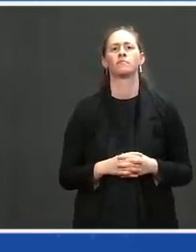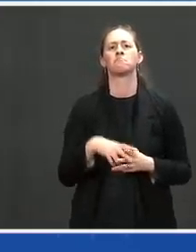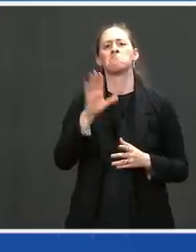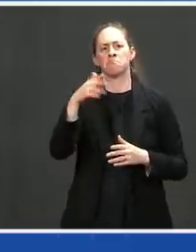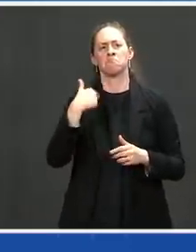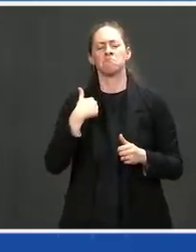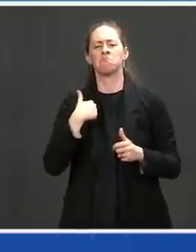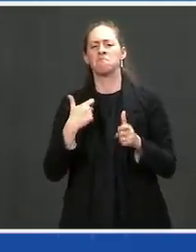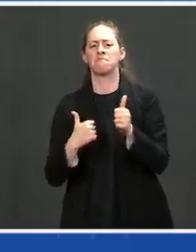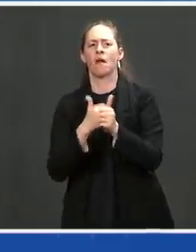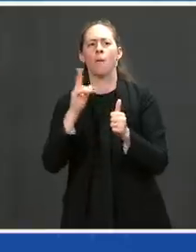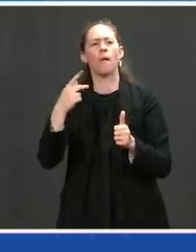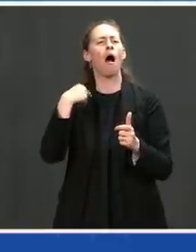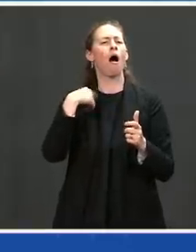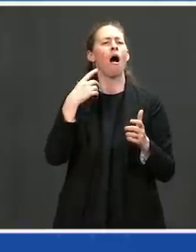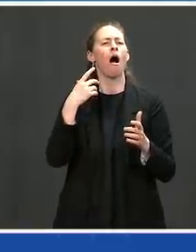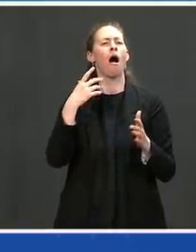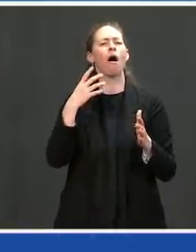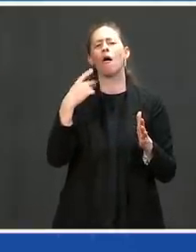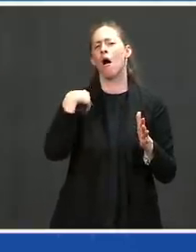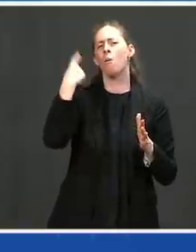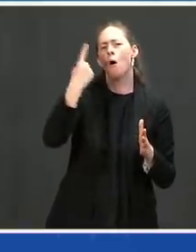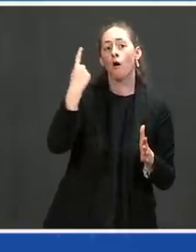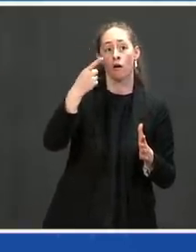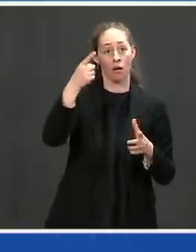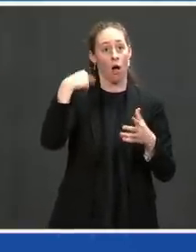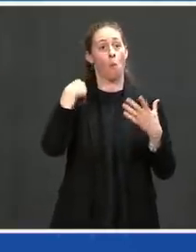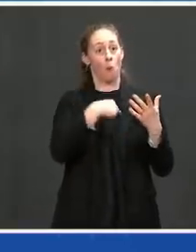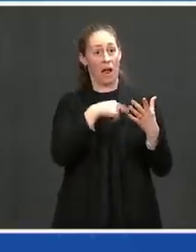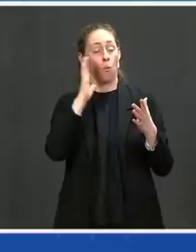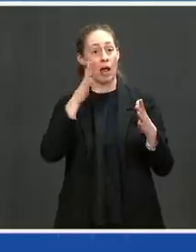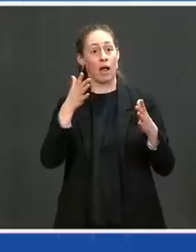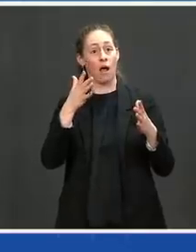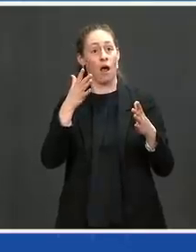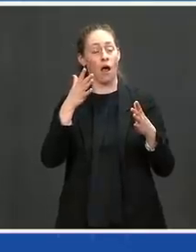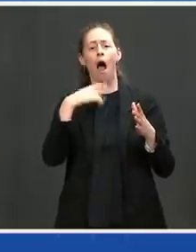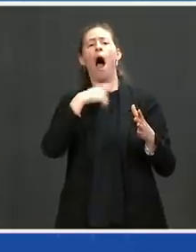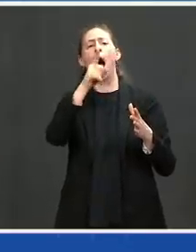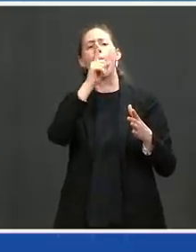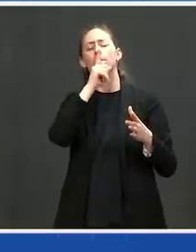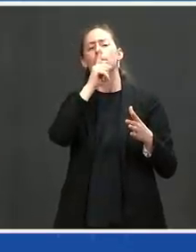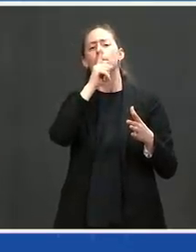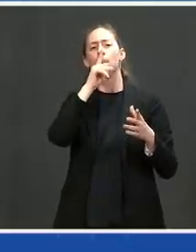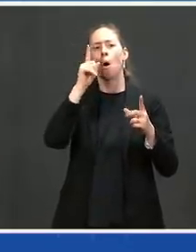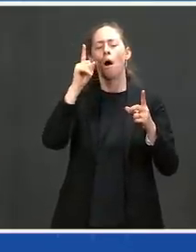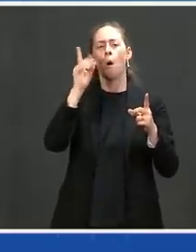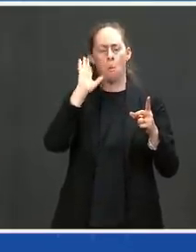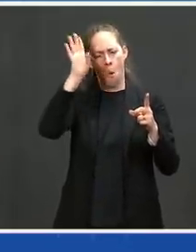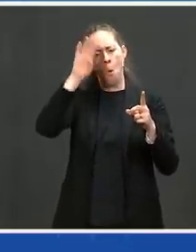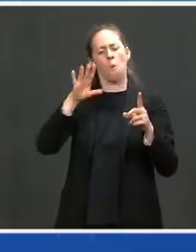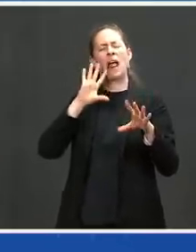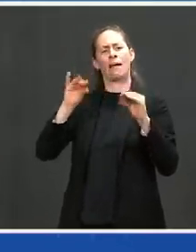The question is when we leave. The Press: Do you -- sorry -- do you believe, though, it's possible we could have troops there next year?